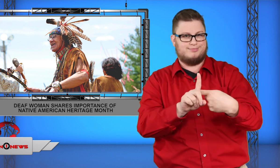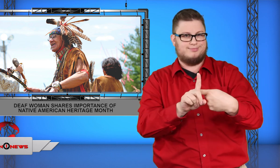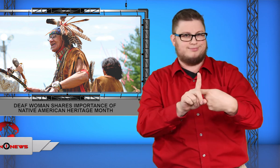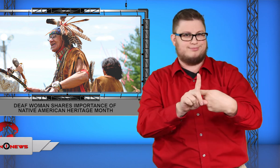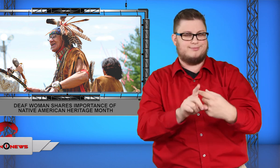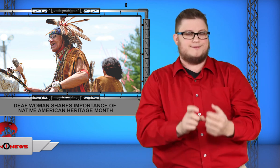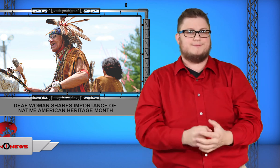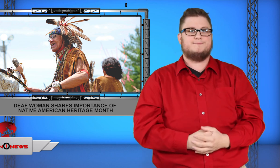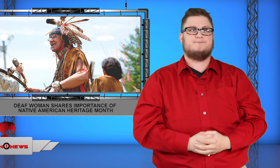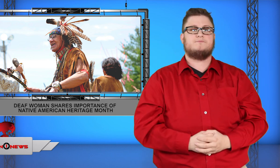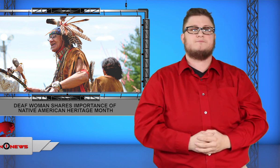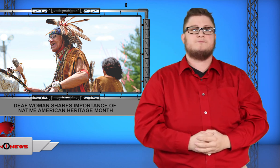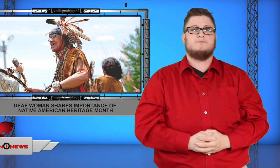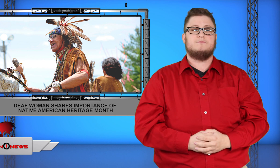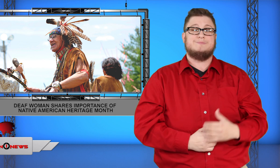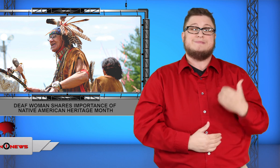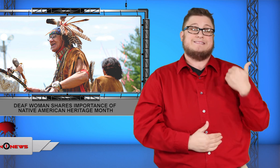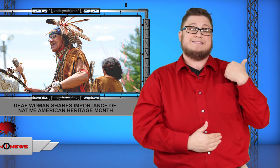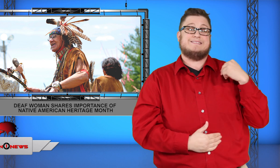American Indian Heritage month.